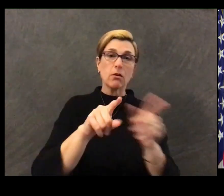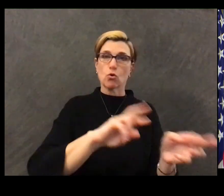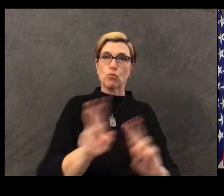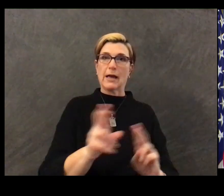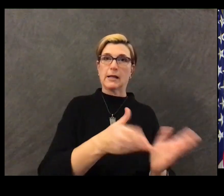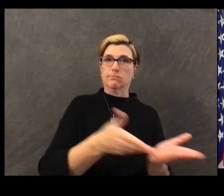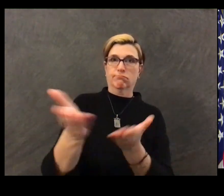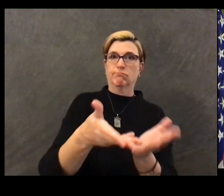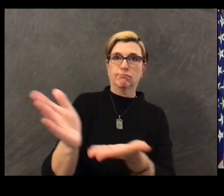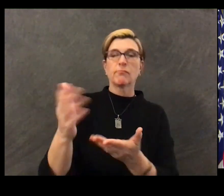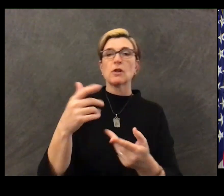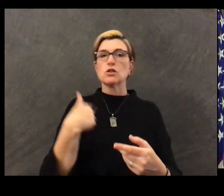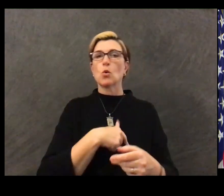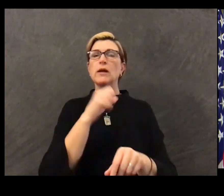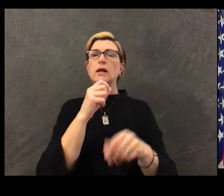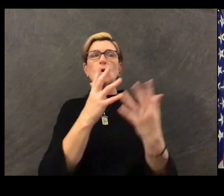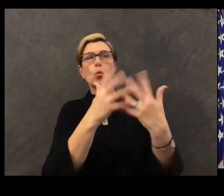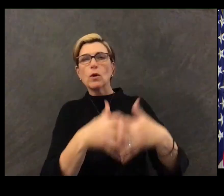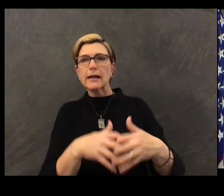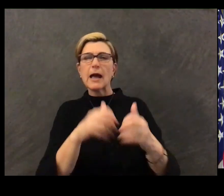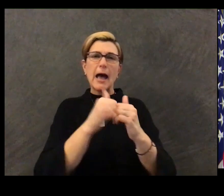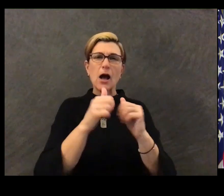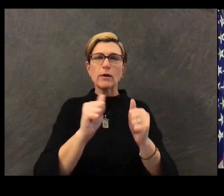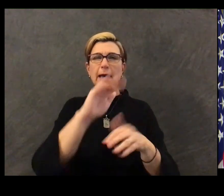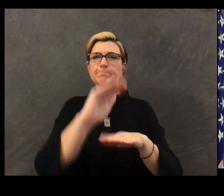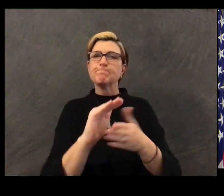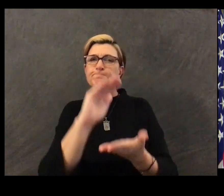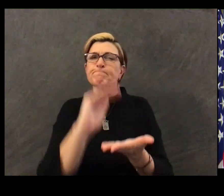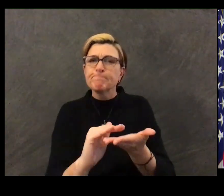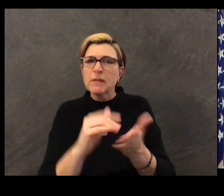with them and we're getting them a lot of the ventilators which are the hardest